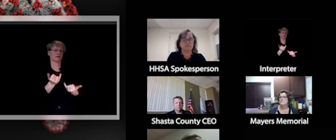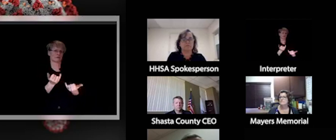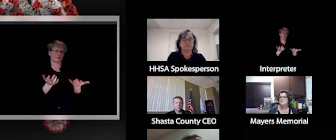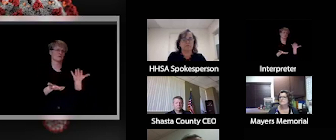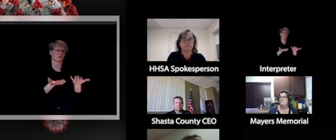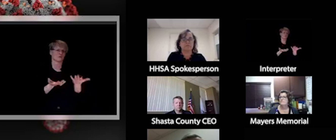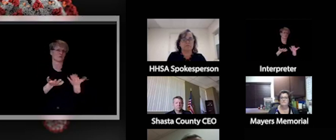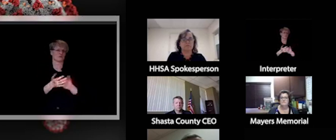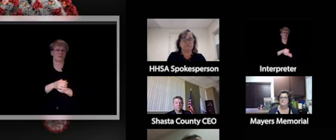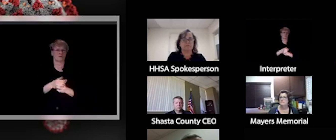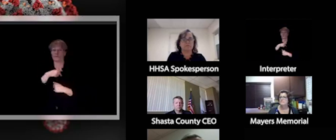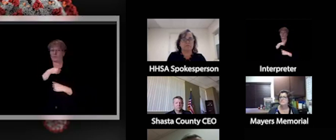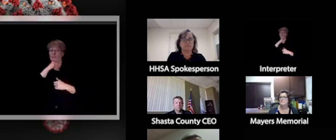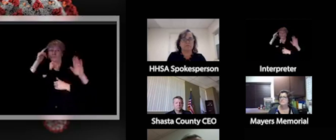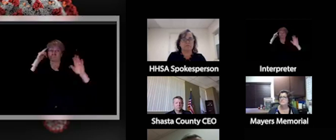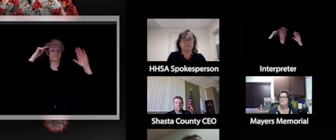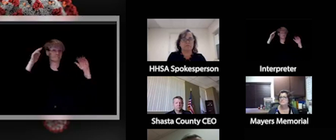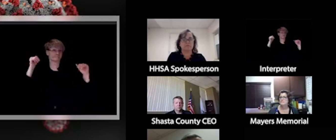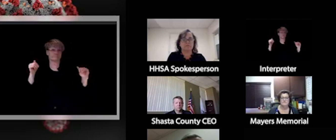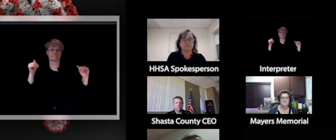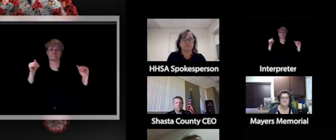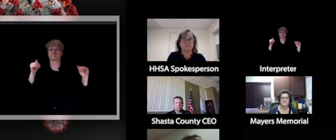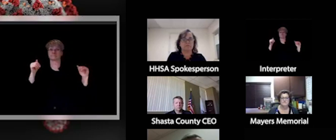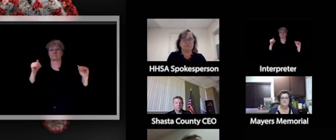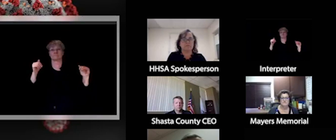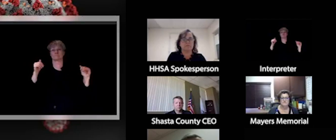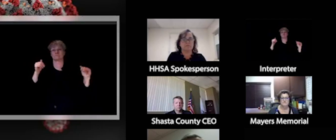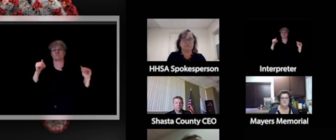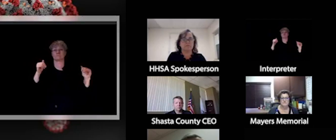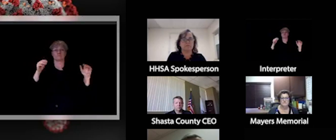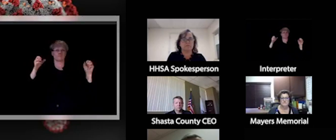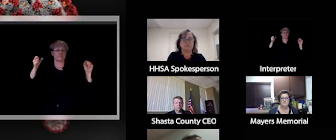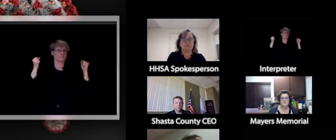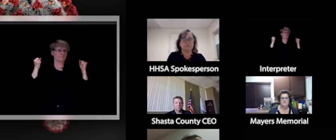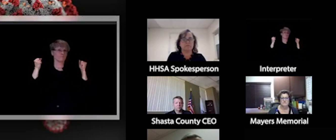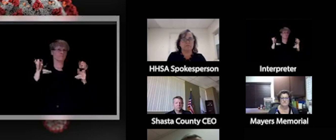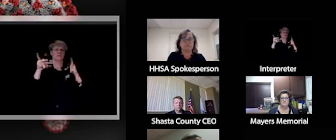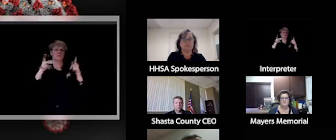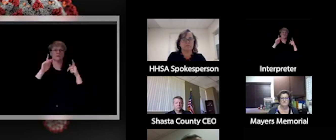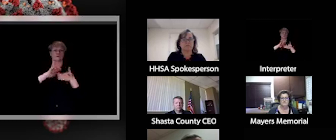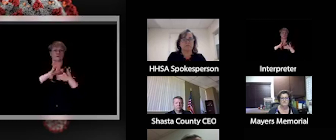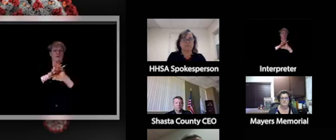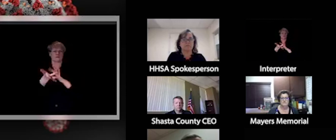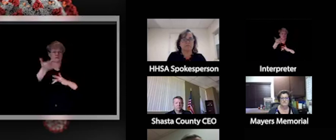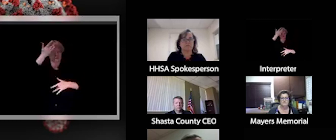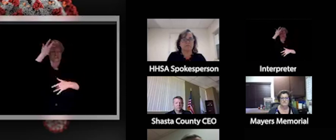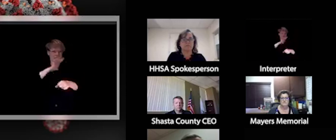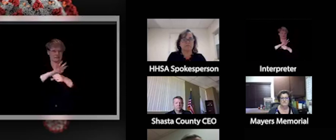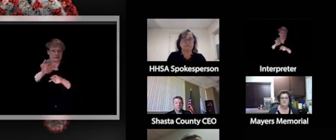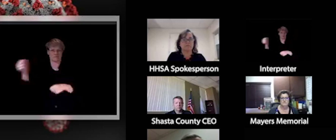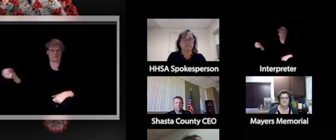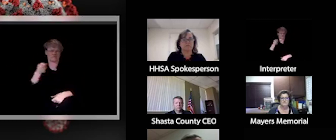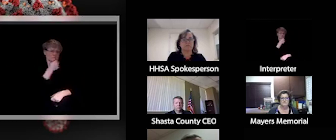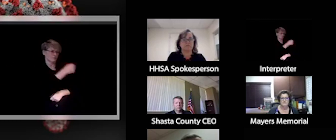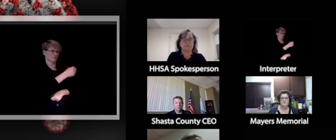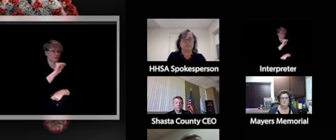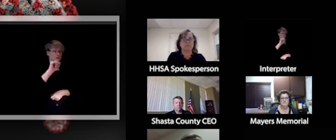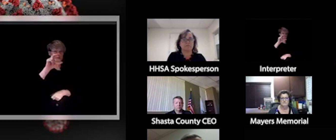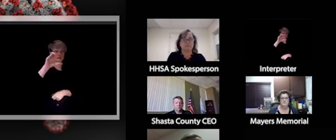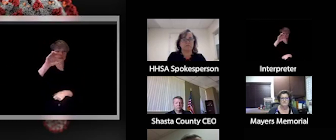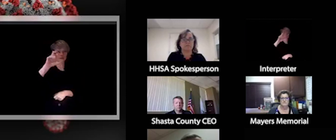expecting any major rush of ICU patients, but if we have that need we have a large ability